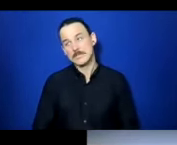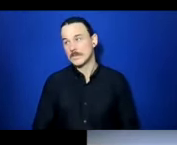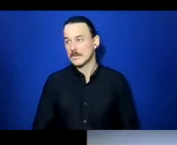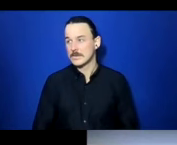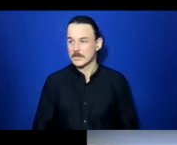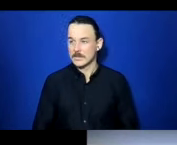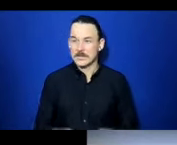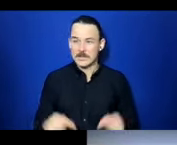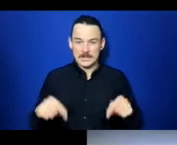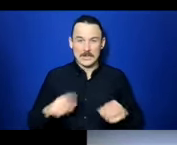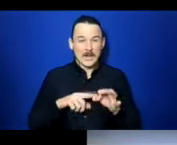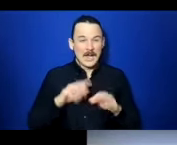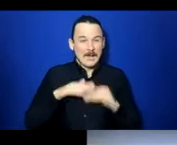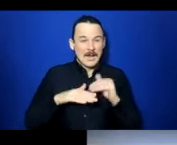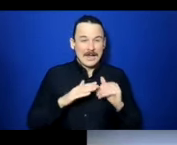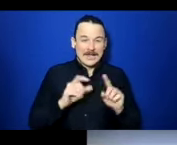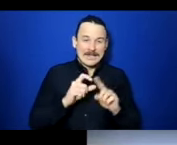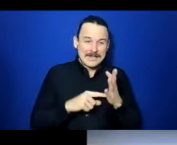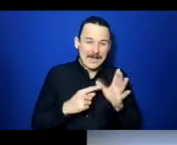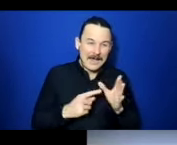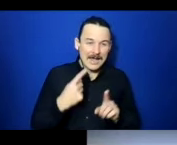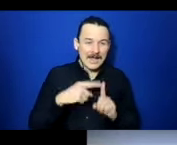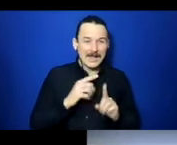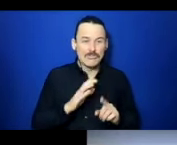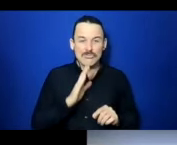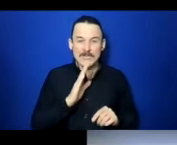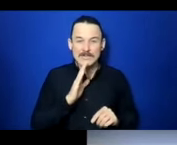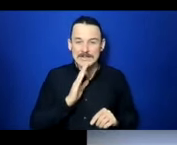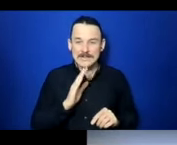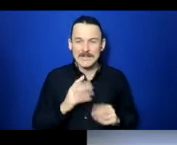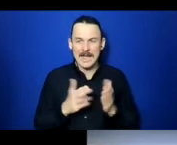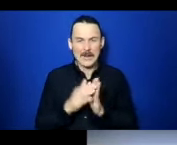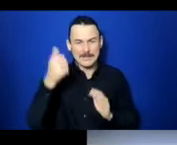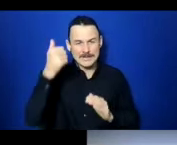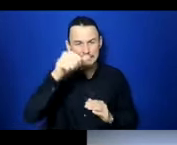“so how do smart cities include data privacy for all?”, that's from Sonal in Mumbai.